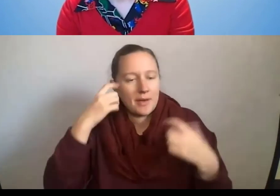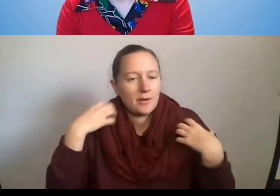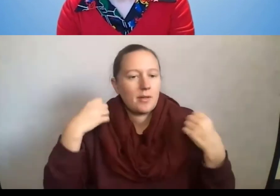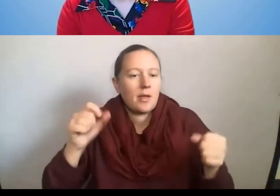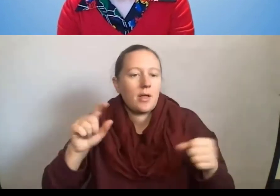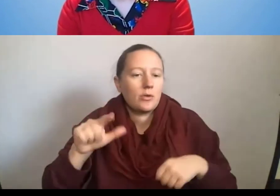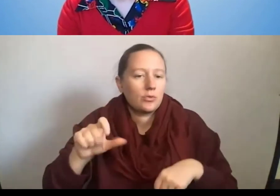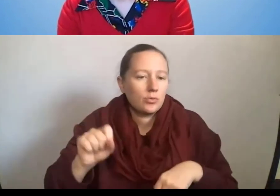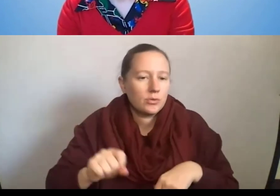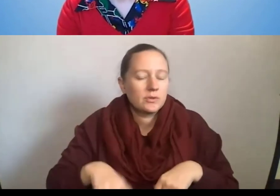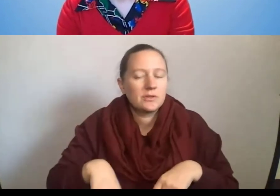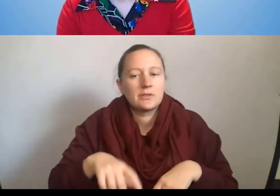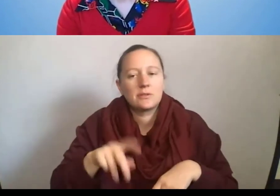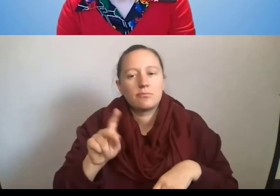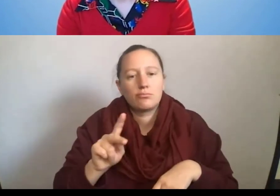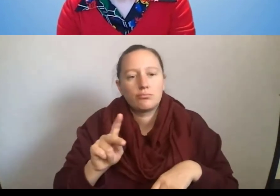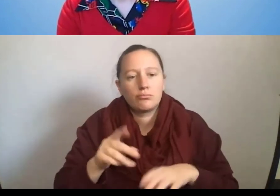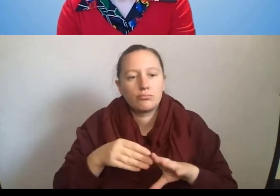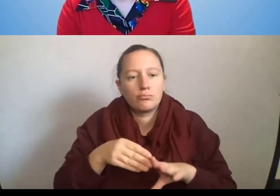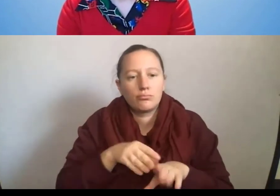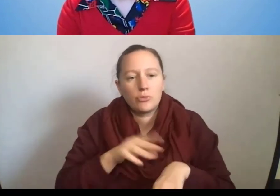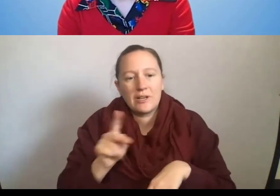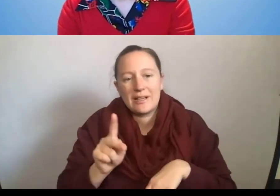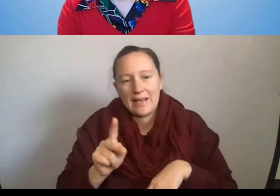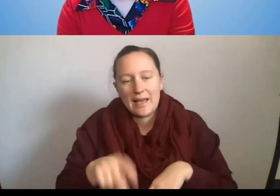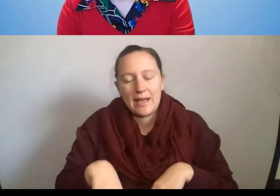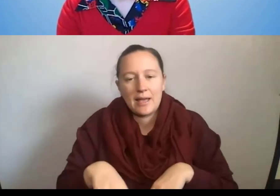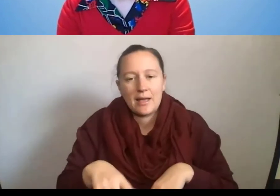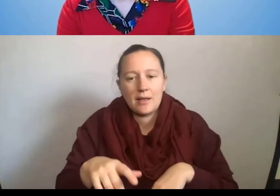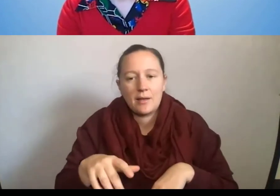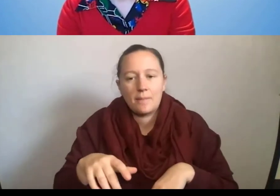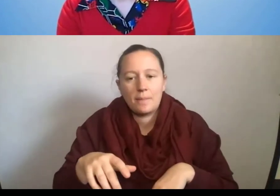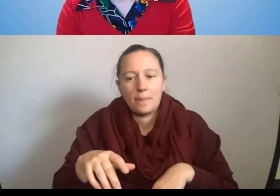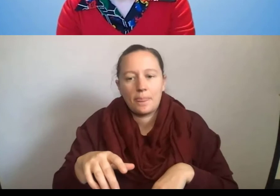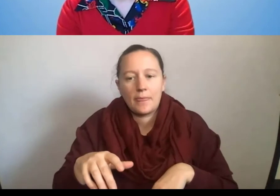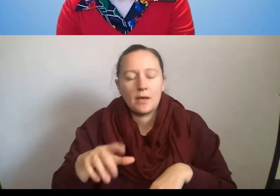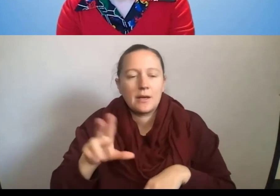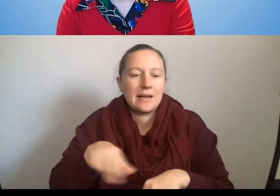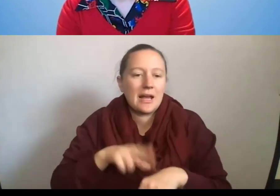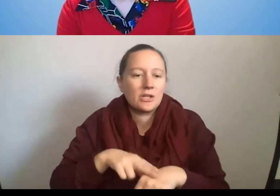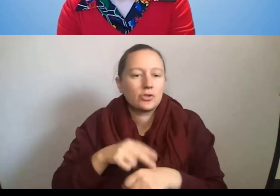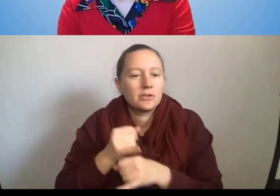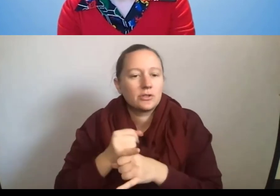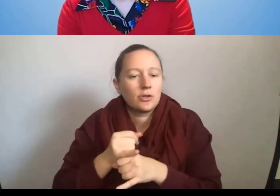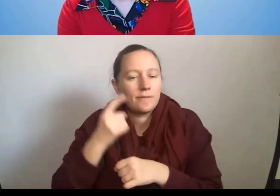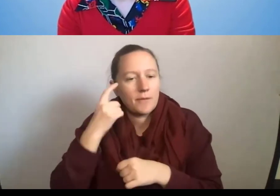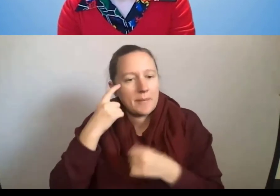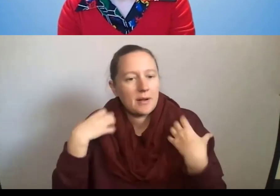, I would encourage you to look at National Institute of Mental Health and the kind of funding opportunities they have.